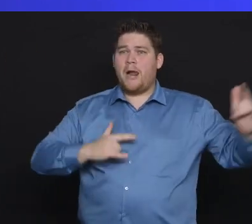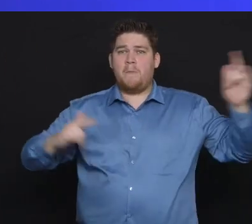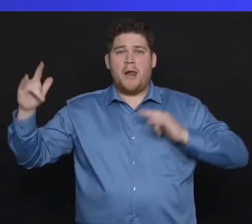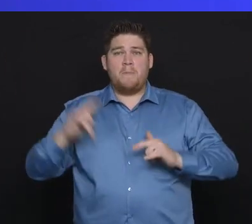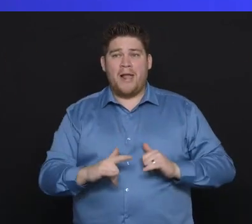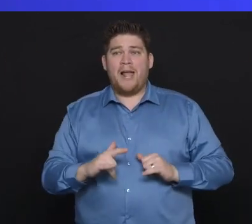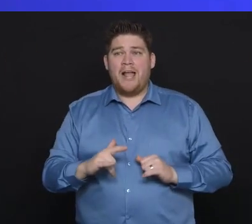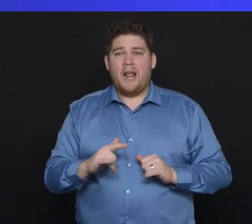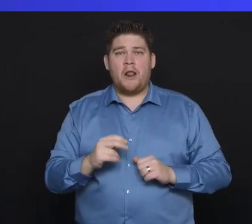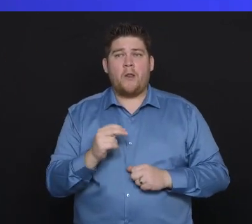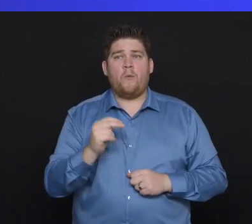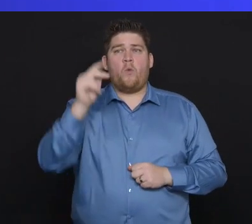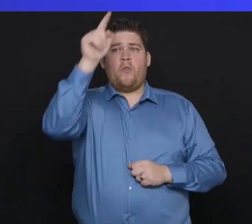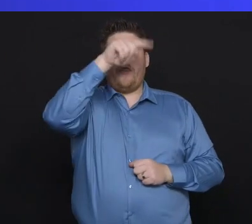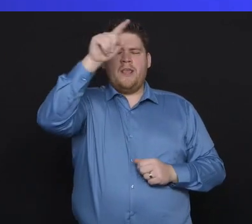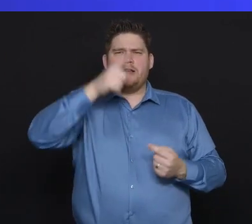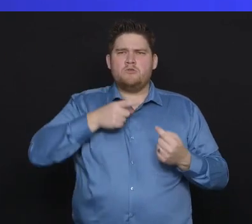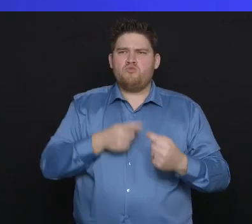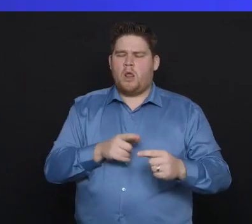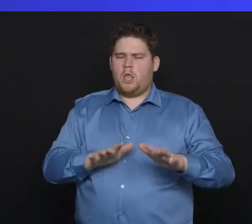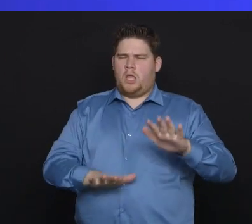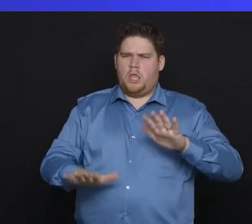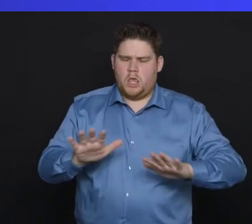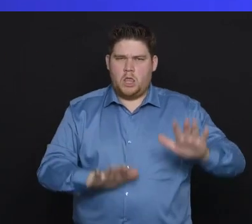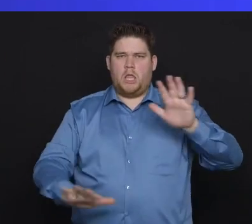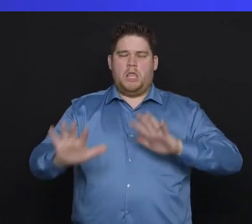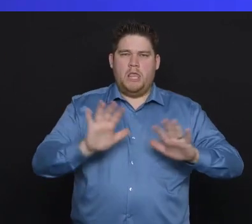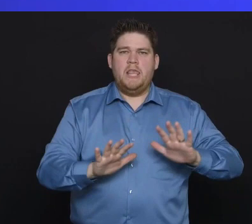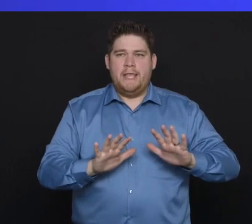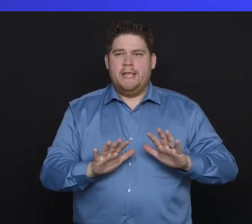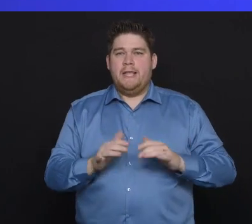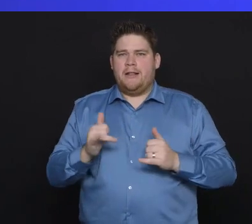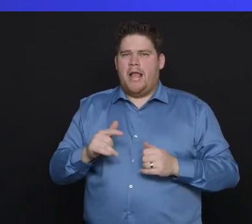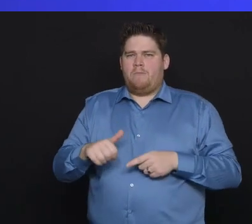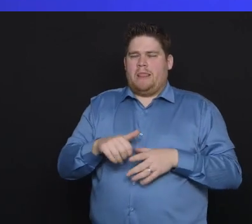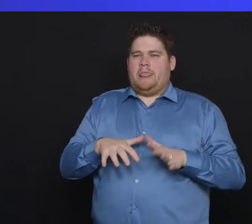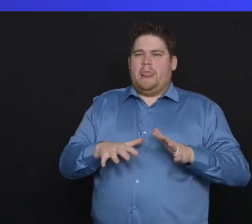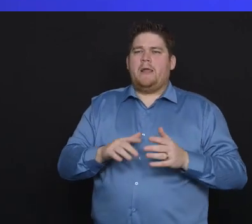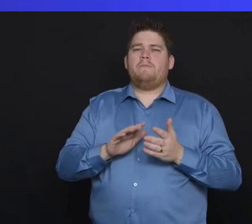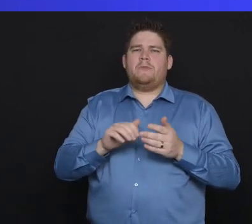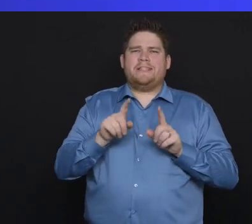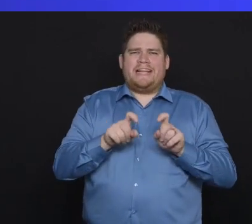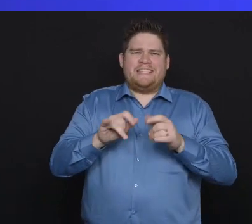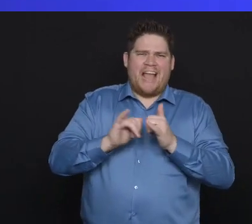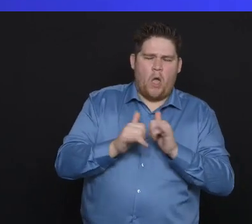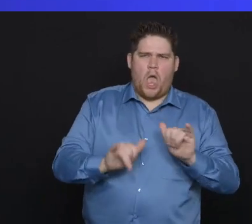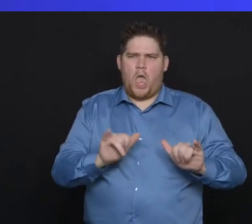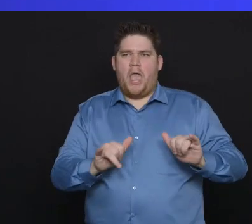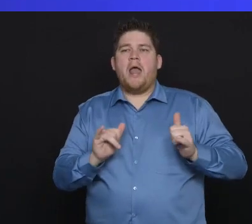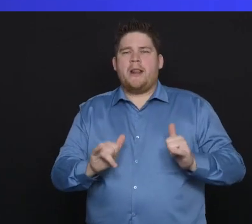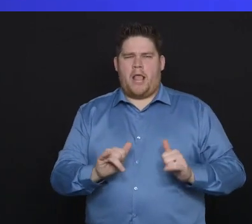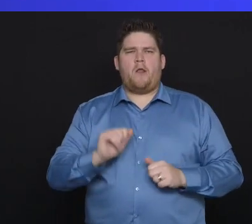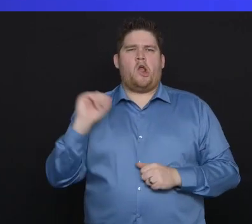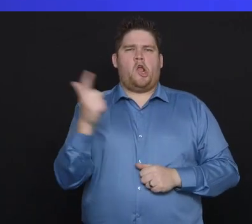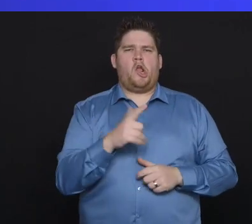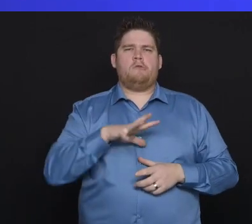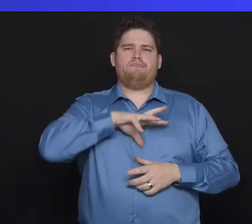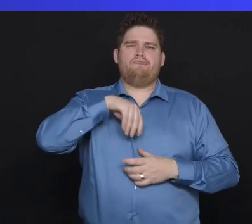That has changed now, and the advice for all returning travelers is that this is a risk and